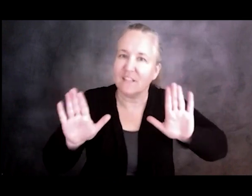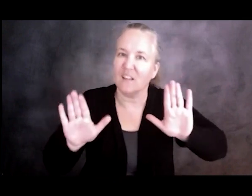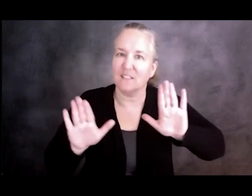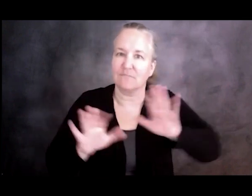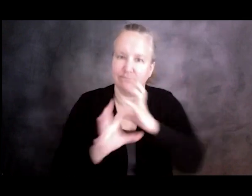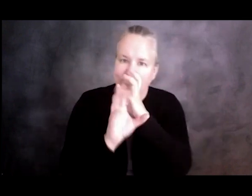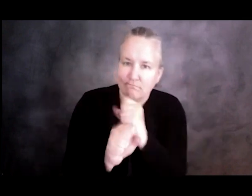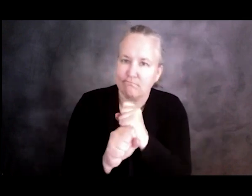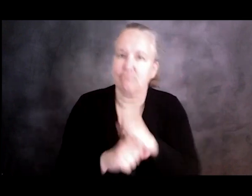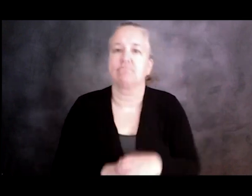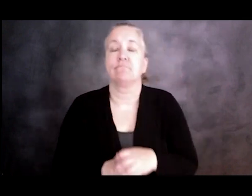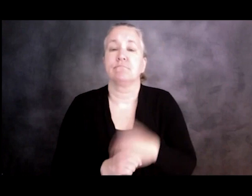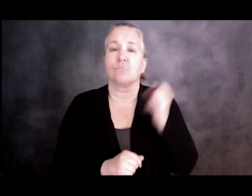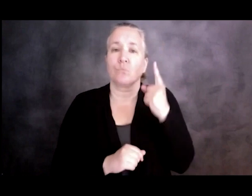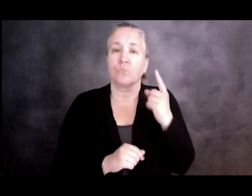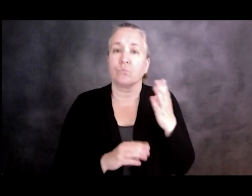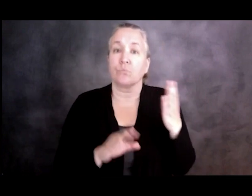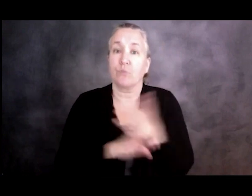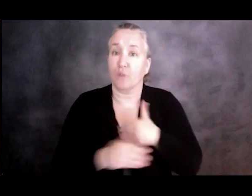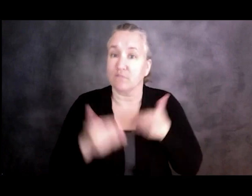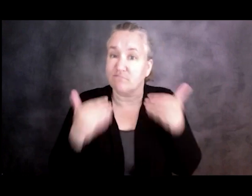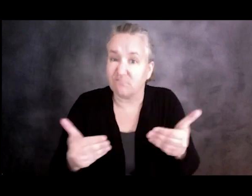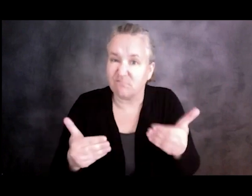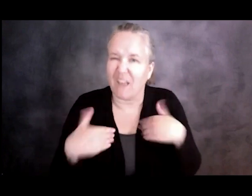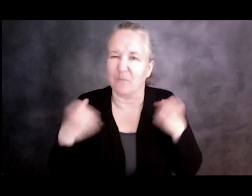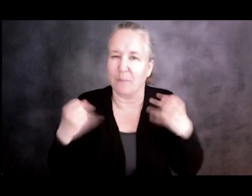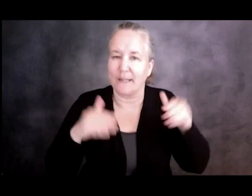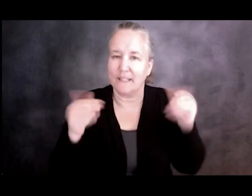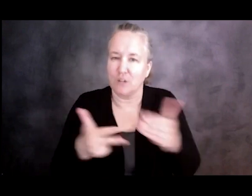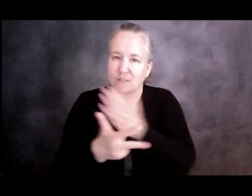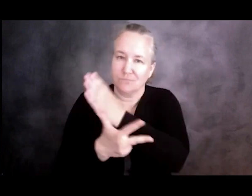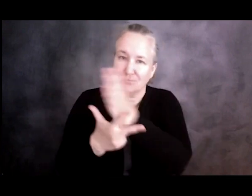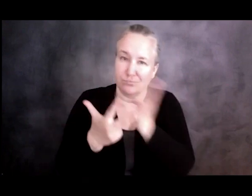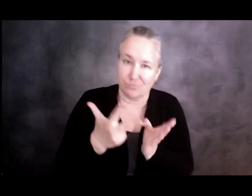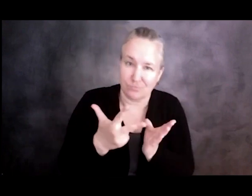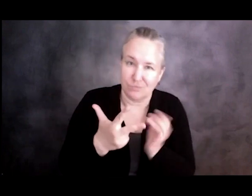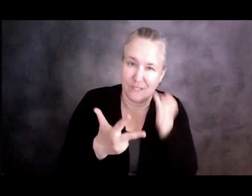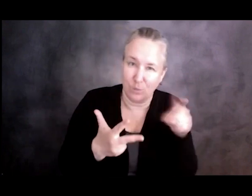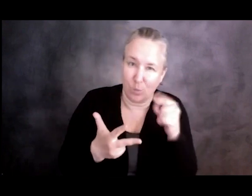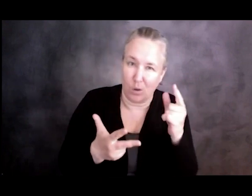So before I-- I have a lot of introductions to do. So I think if you want to go grab